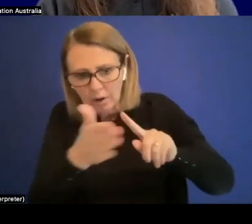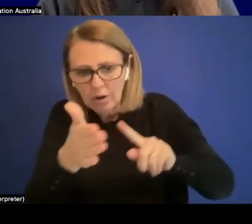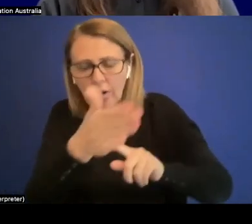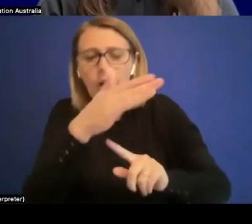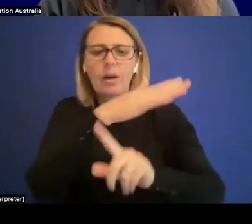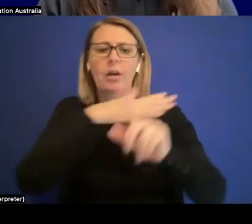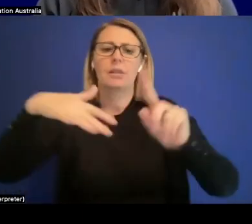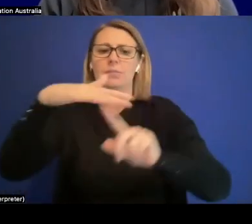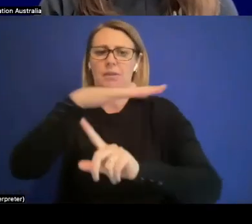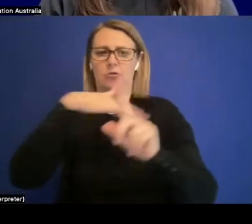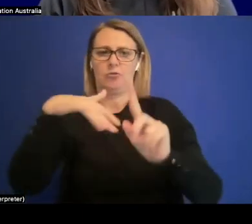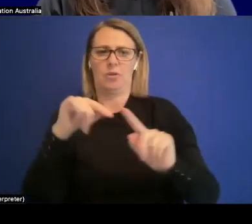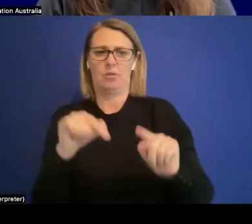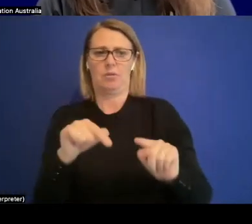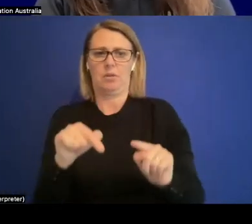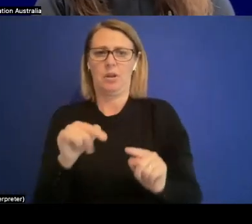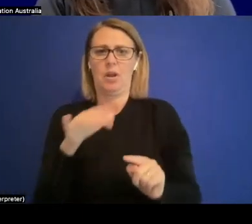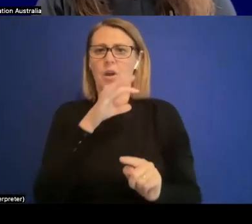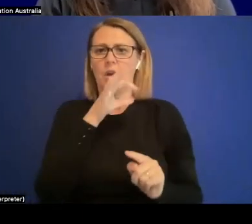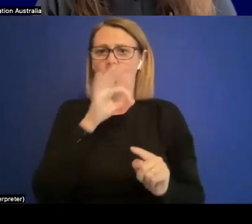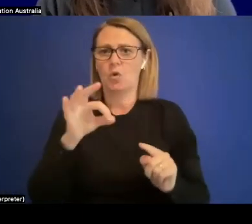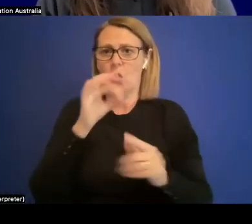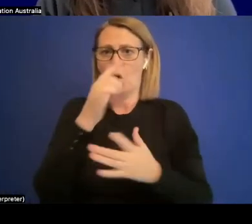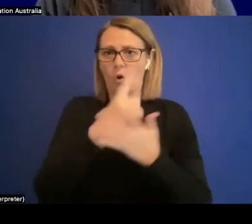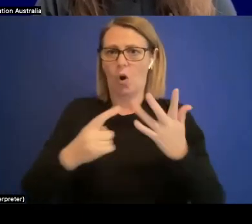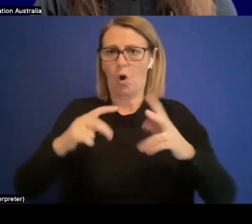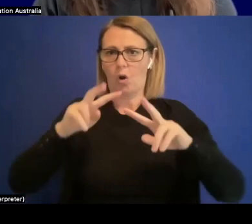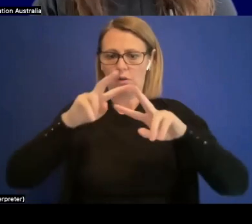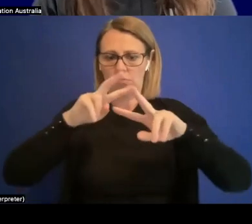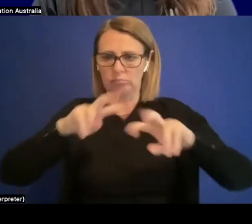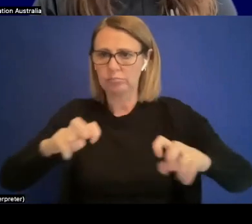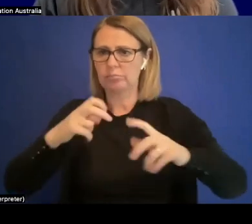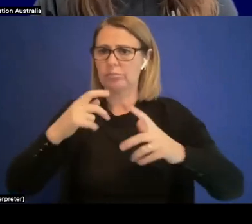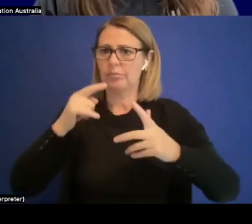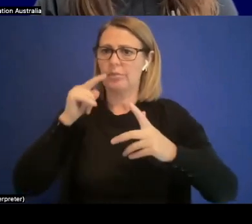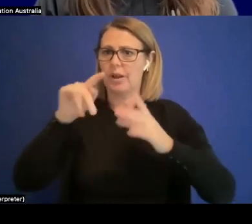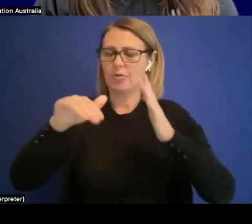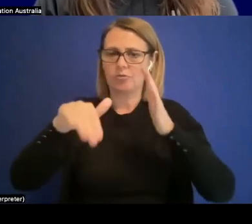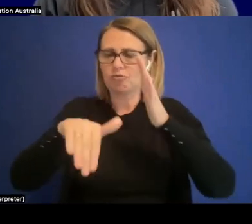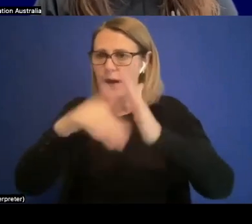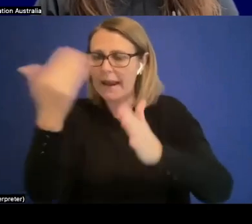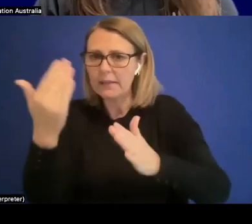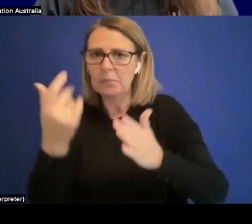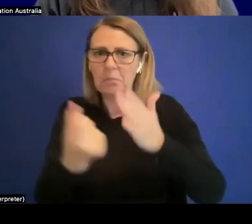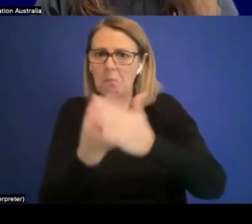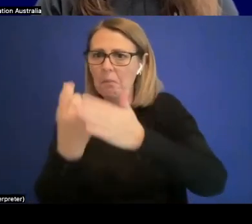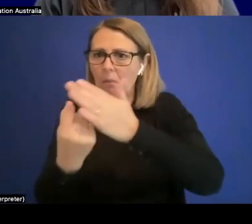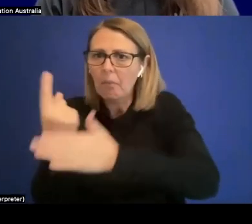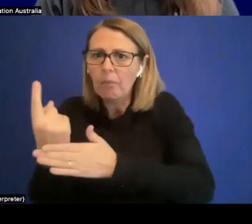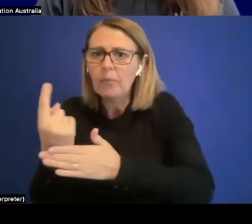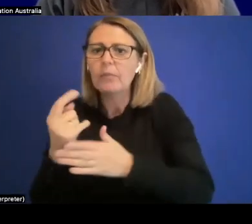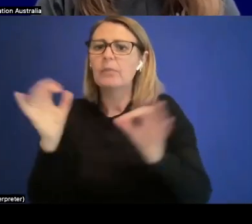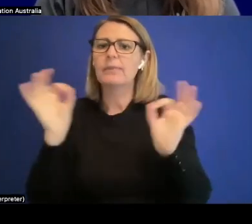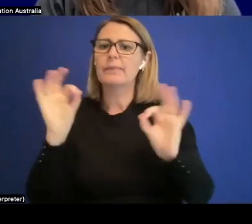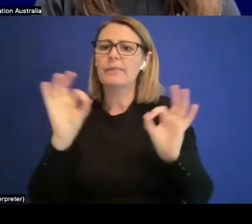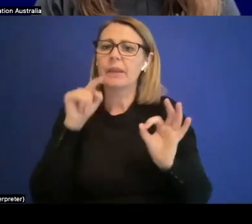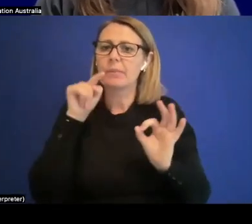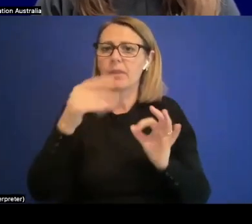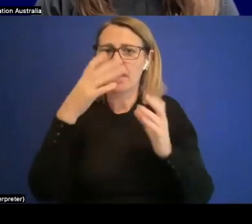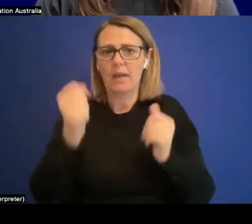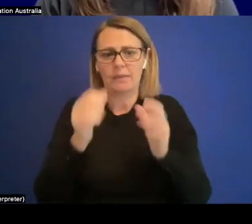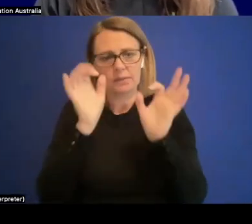so rather than that exploration being random, that there is a systematic way that is taught